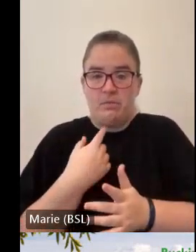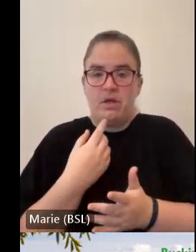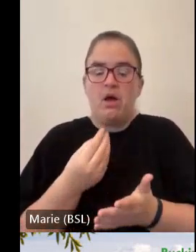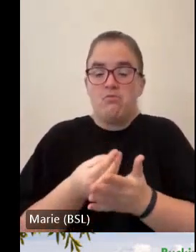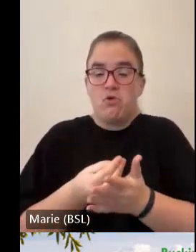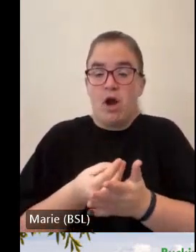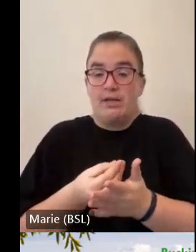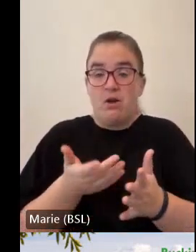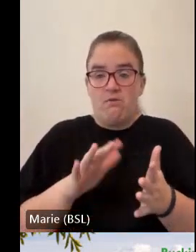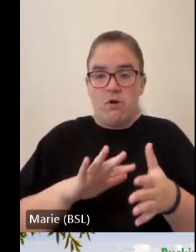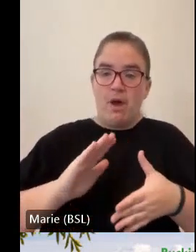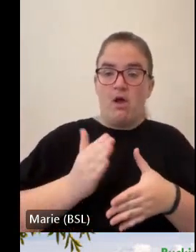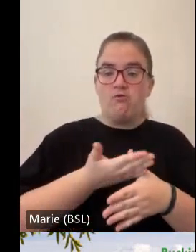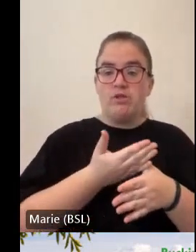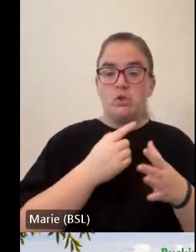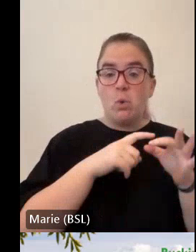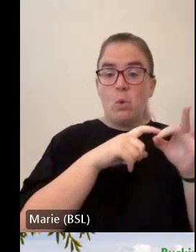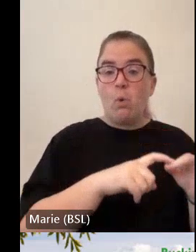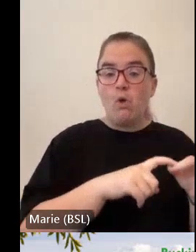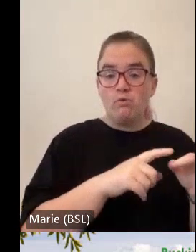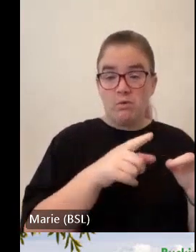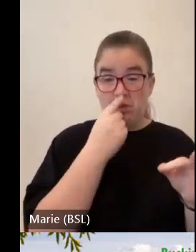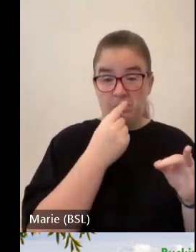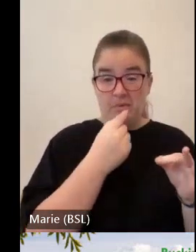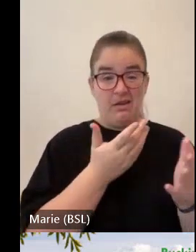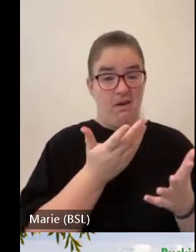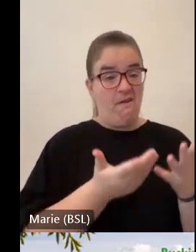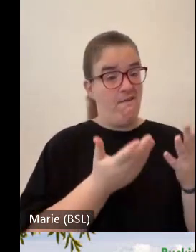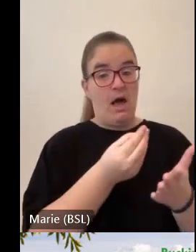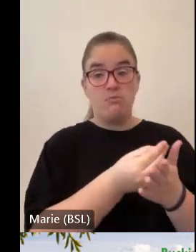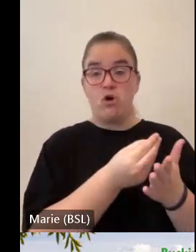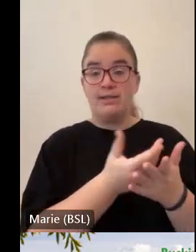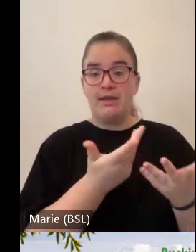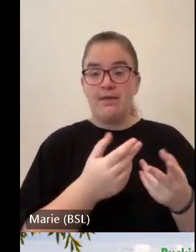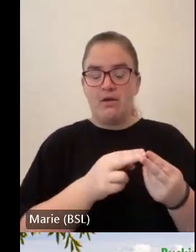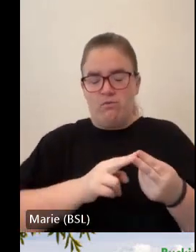Going from what was originally a probably a fair price to a